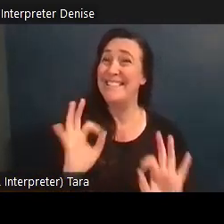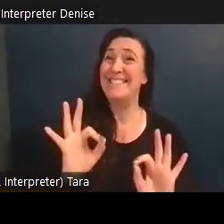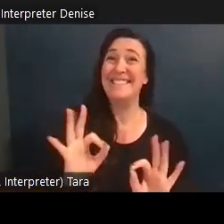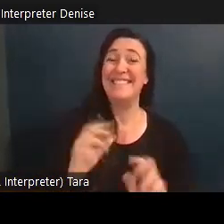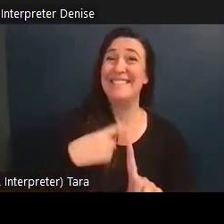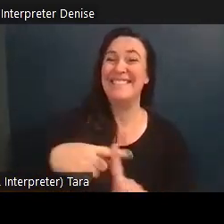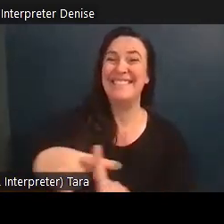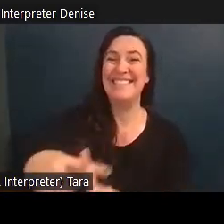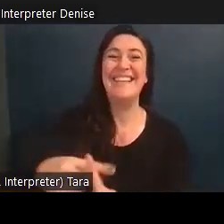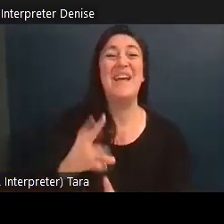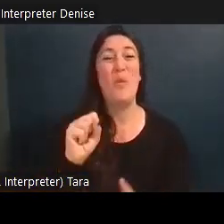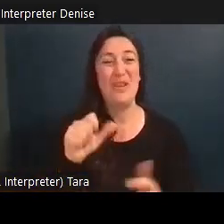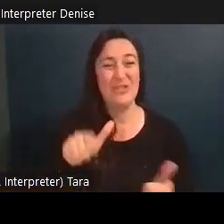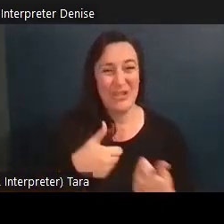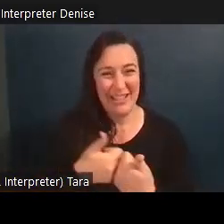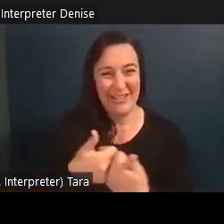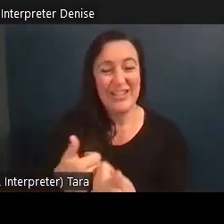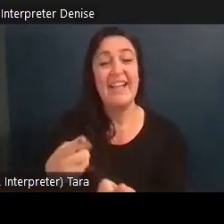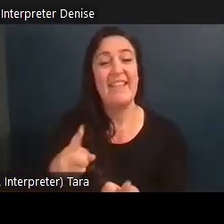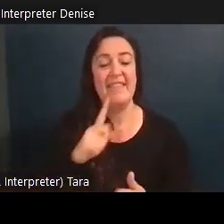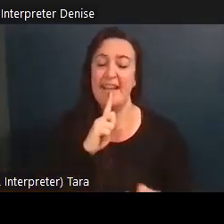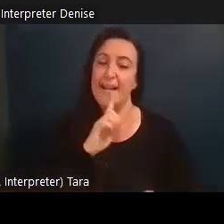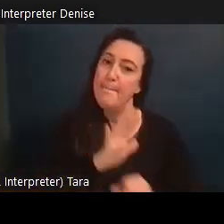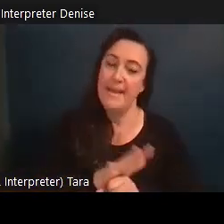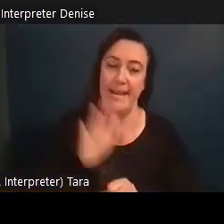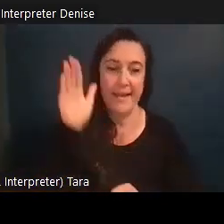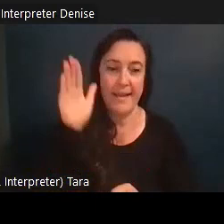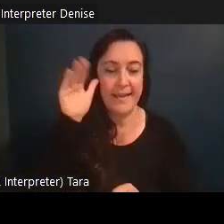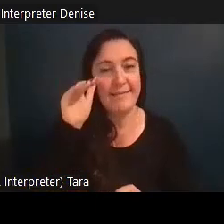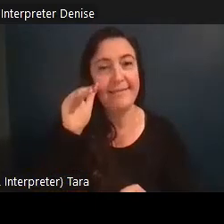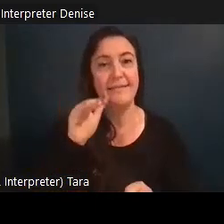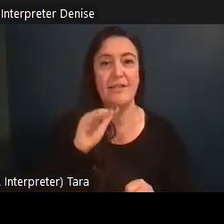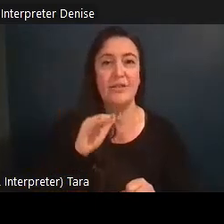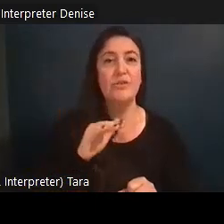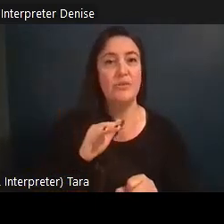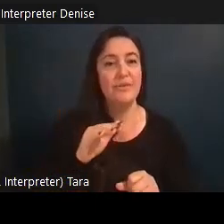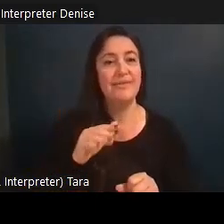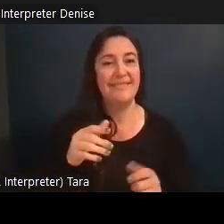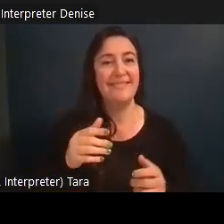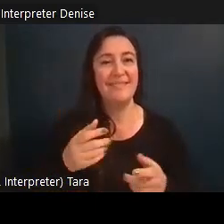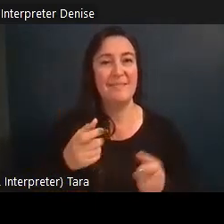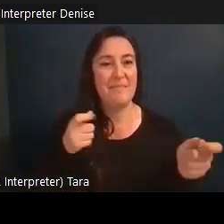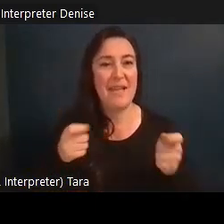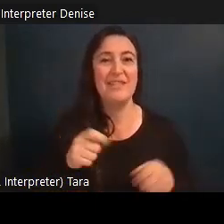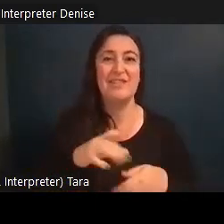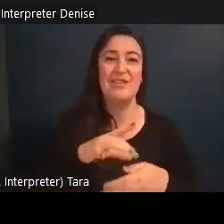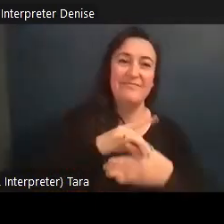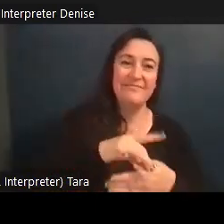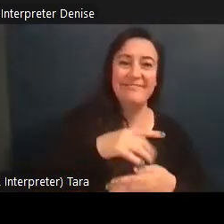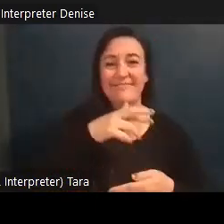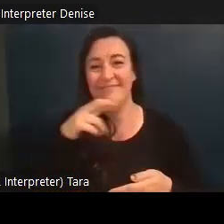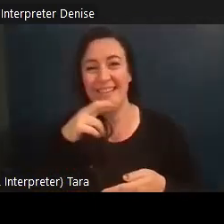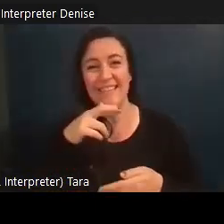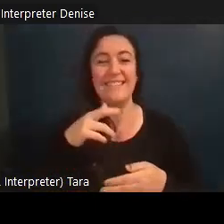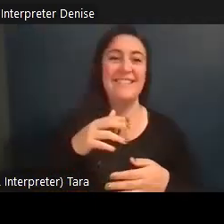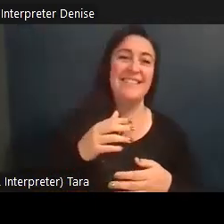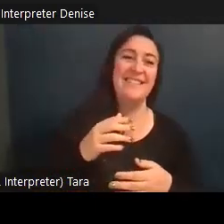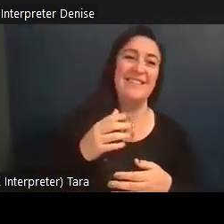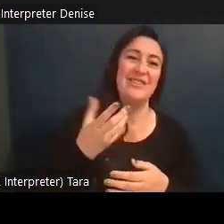They committed to improving grassland bird habitat and range ranching livelihoods. But they didn't automatically achieve those outcomes.